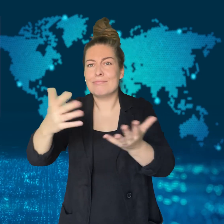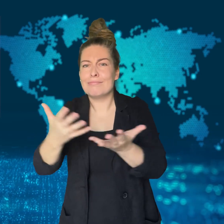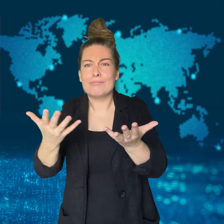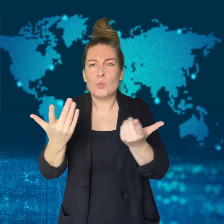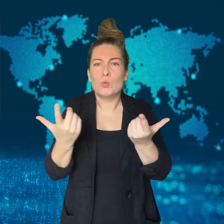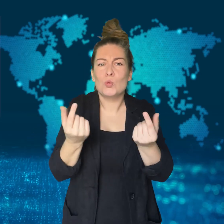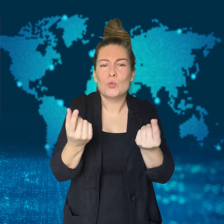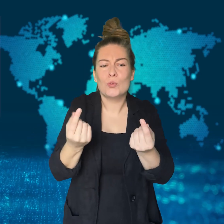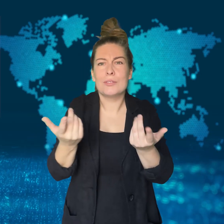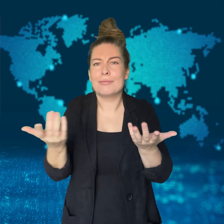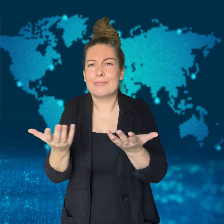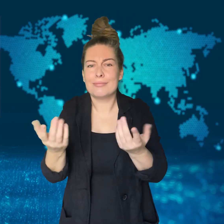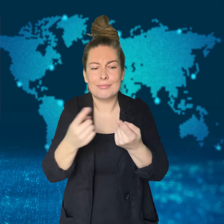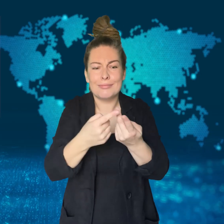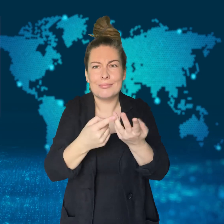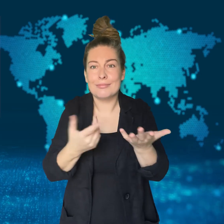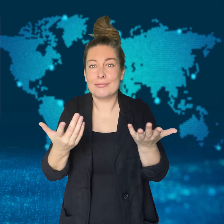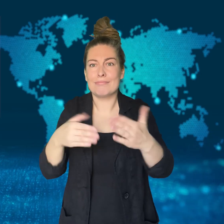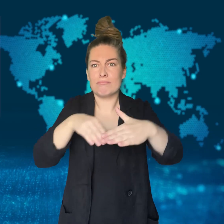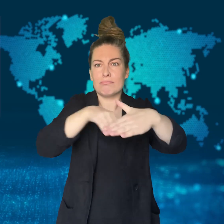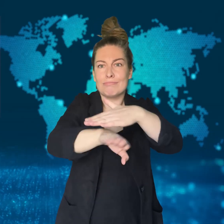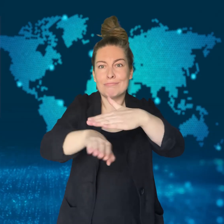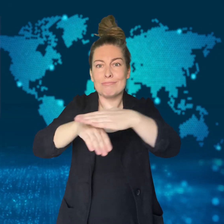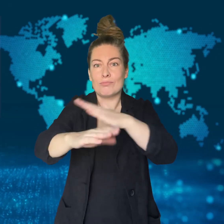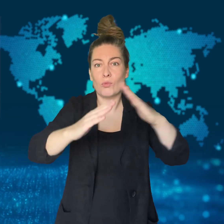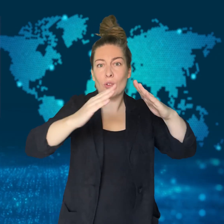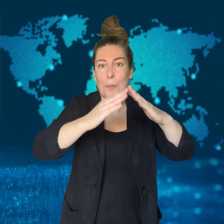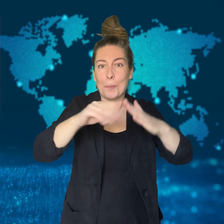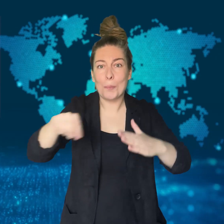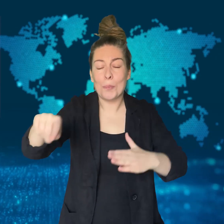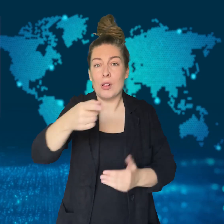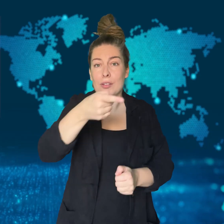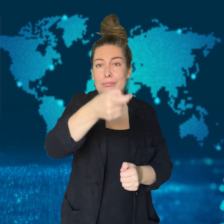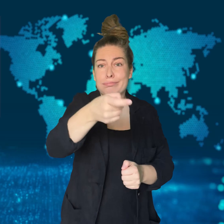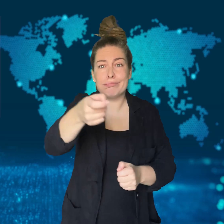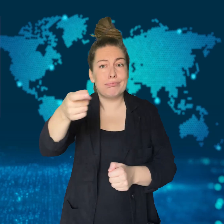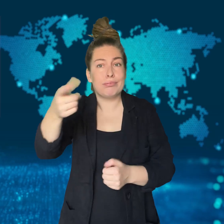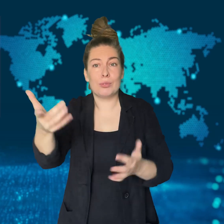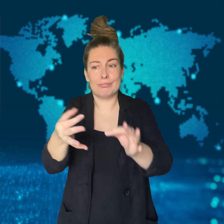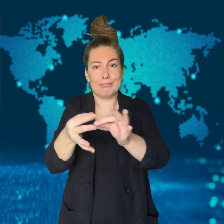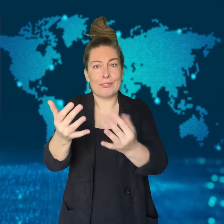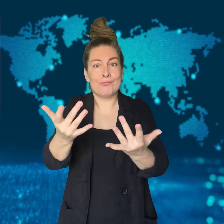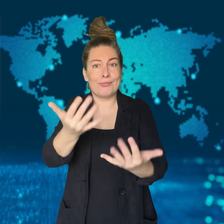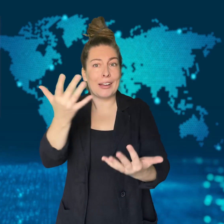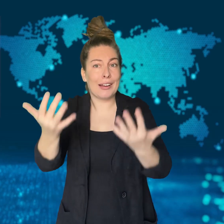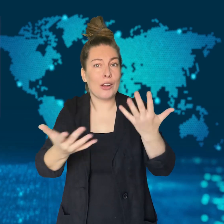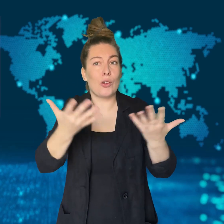in home invasions, drive-by shootings,